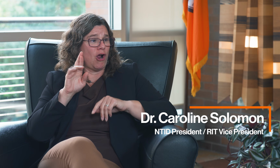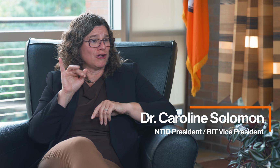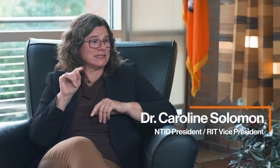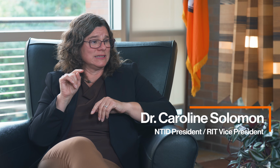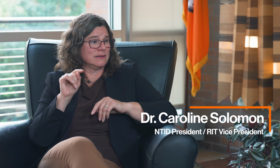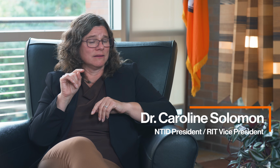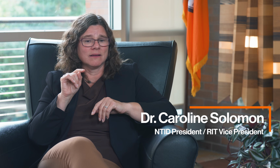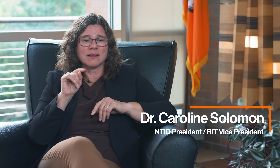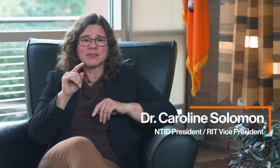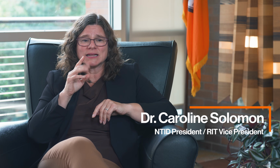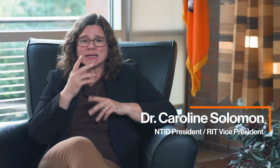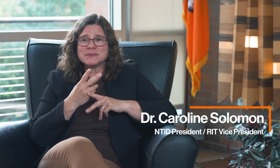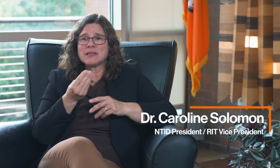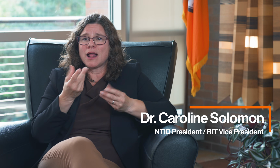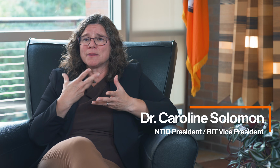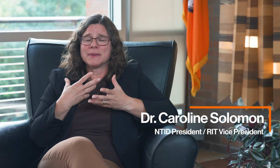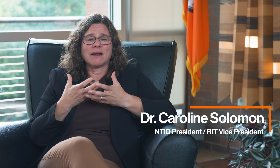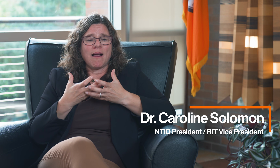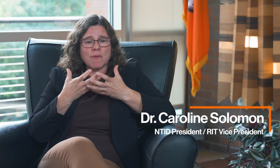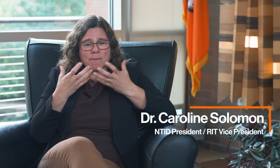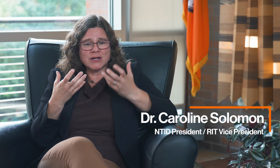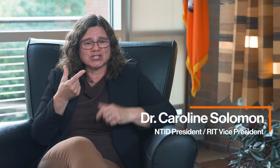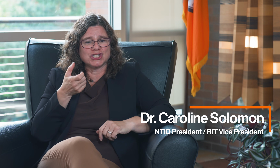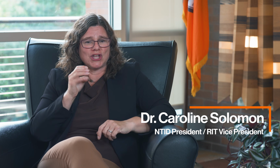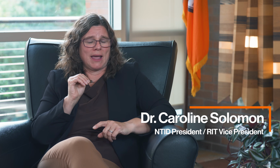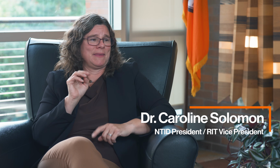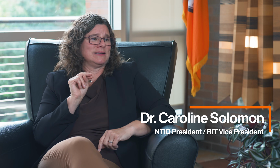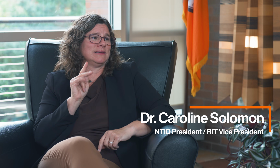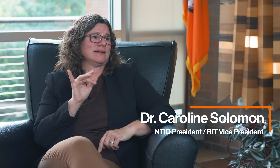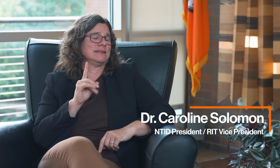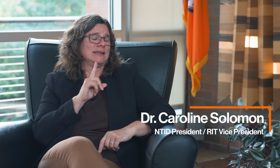When I talk to people at RIT, they keep telling me about